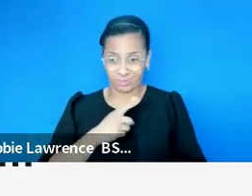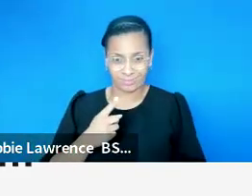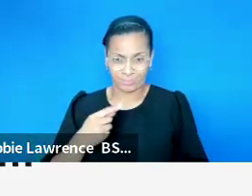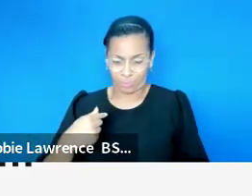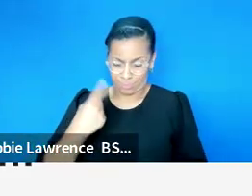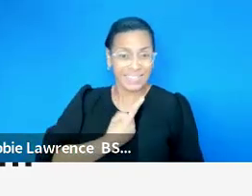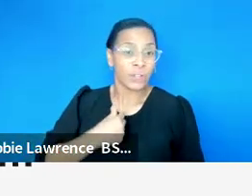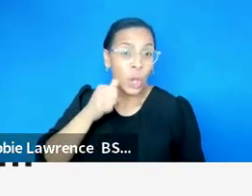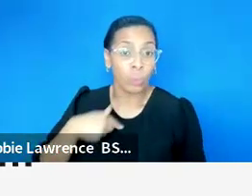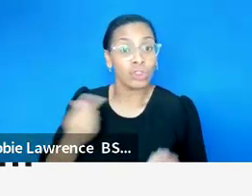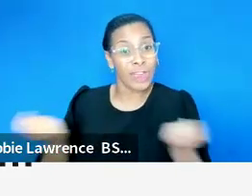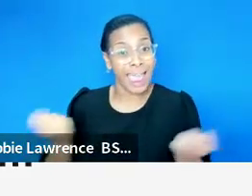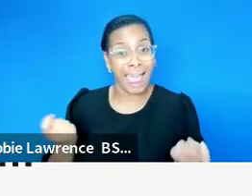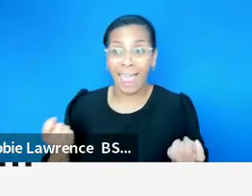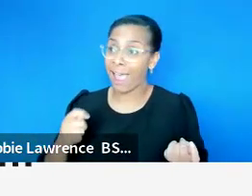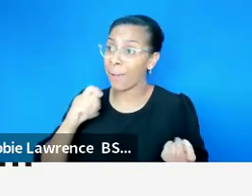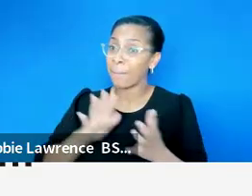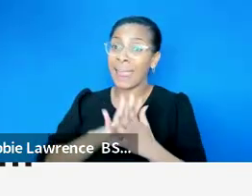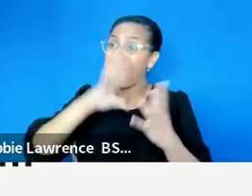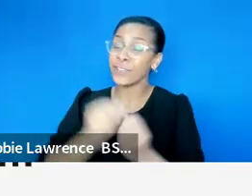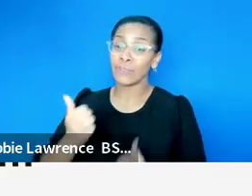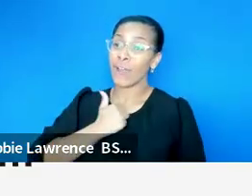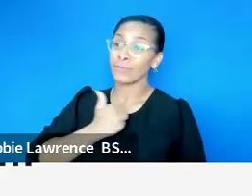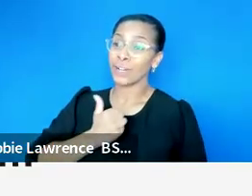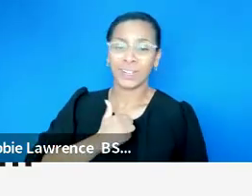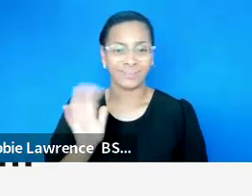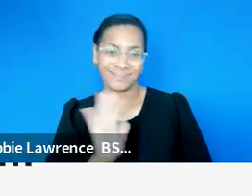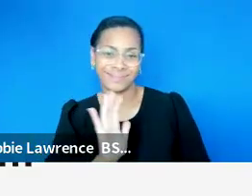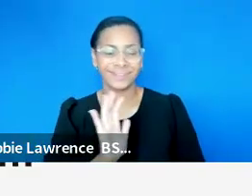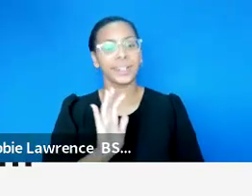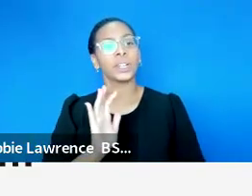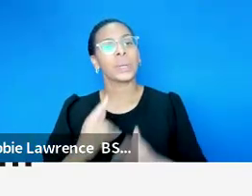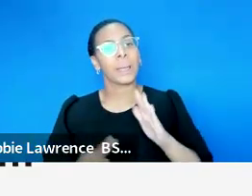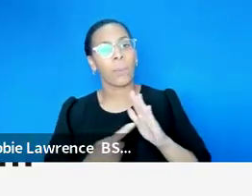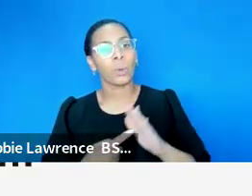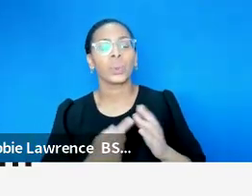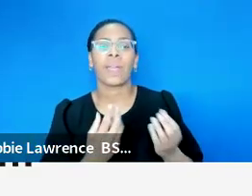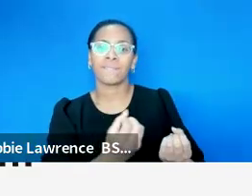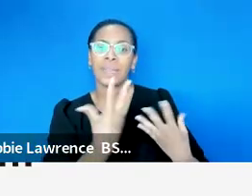And I think listening to that feedback from the people you're representing is really key.